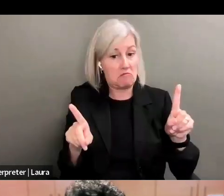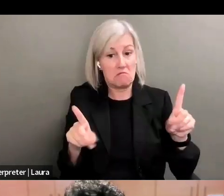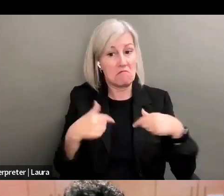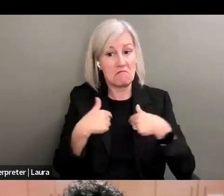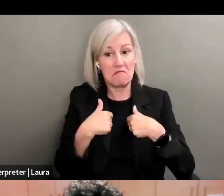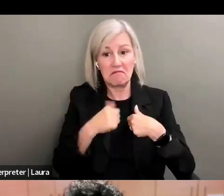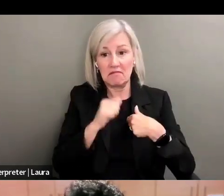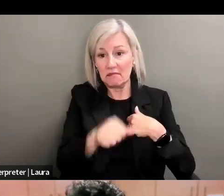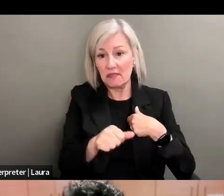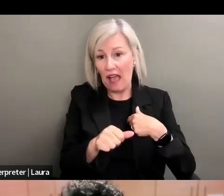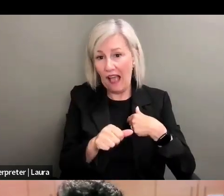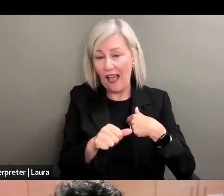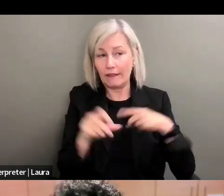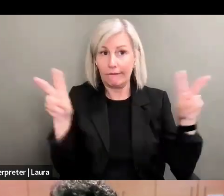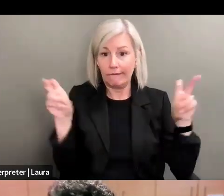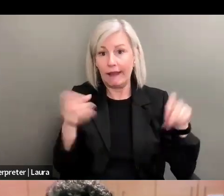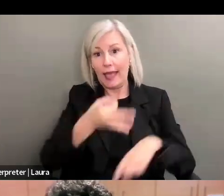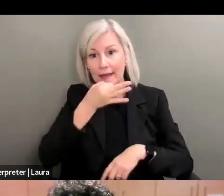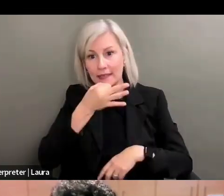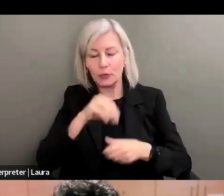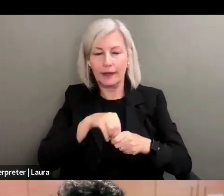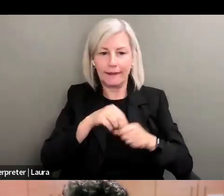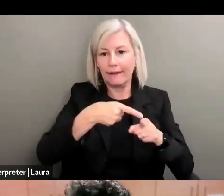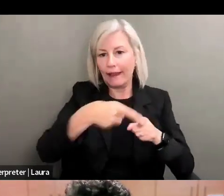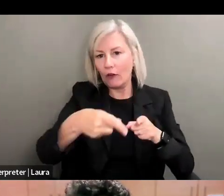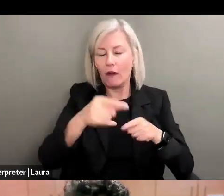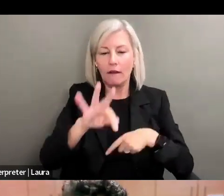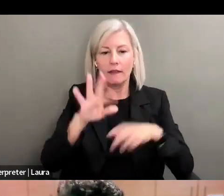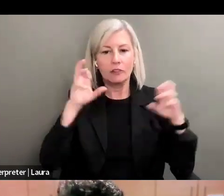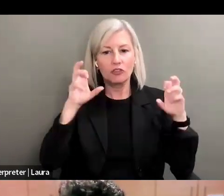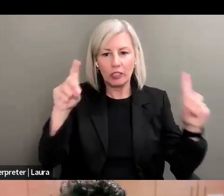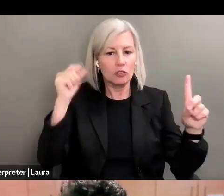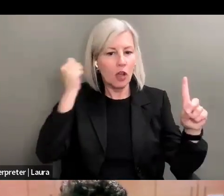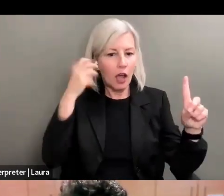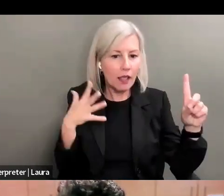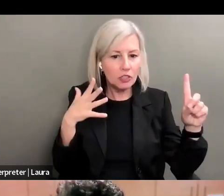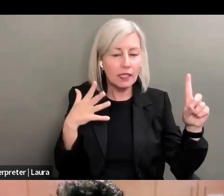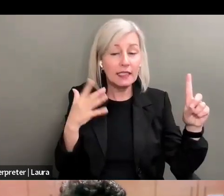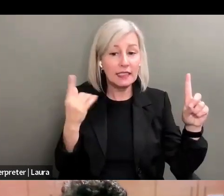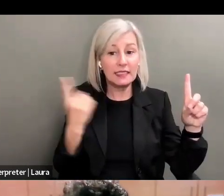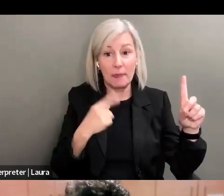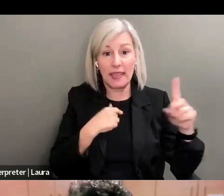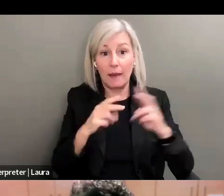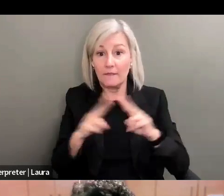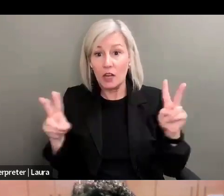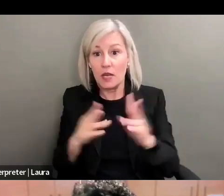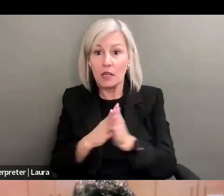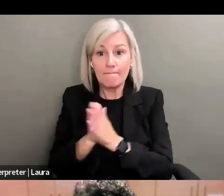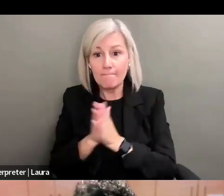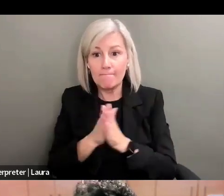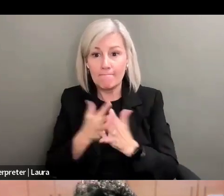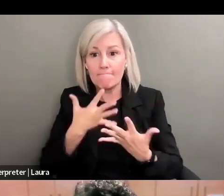myself an expert in the area of educational audiology. It's something I'm passionate about, but always more to learn.